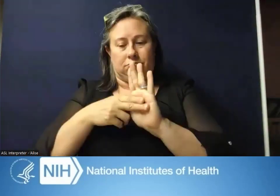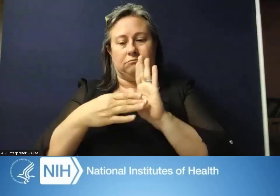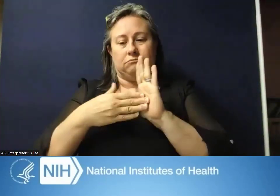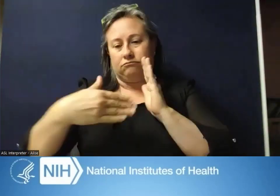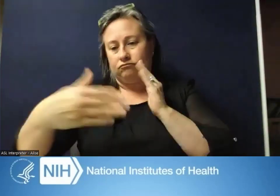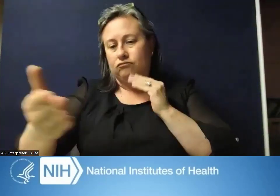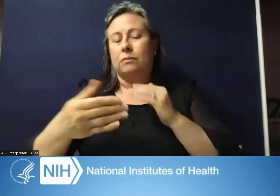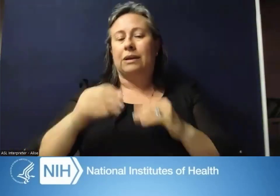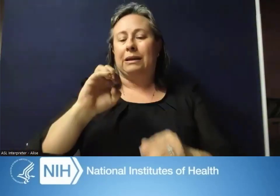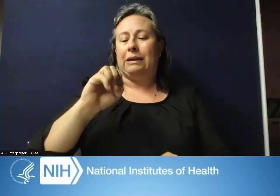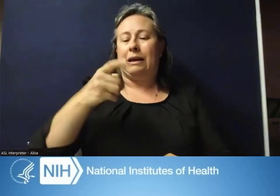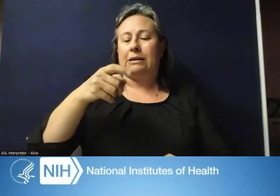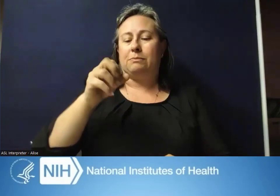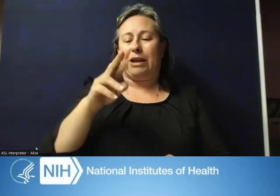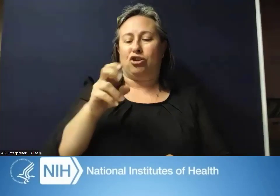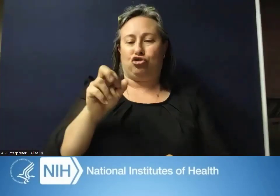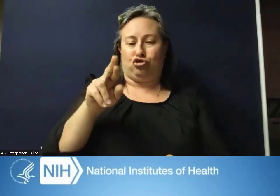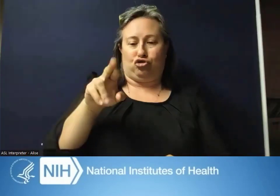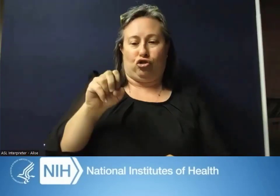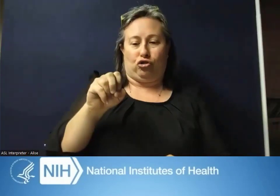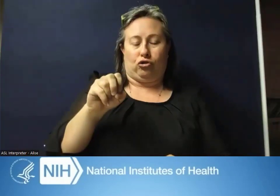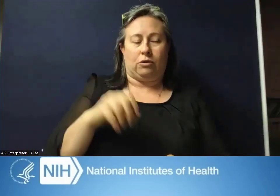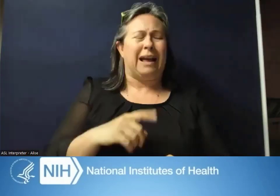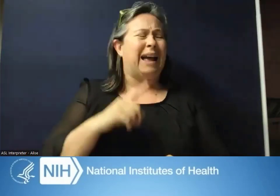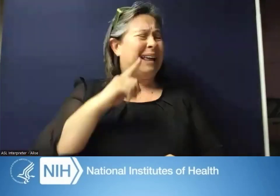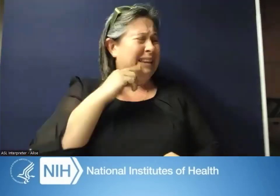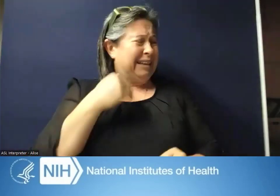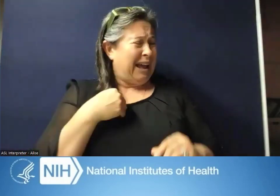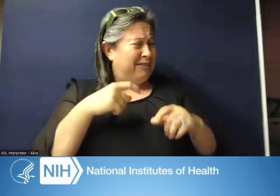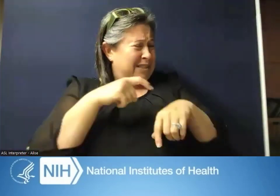Kasima Garst: Great, thank you, and I think we have time for one more question.